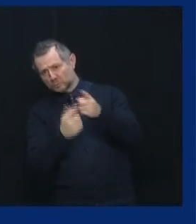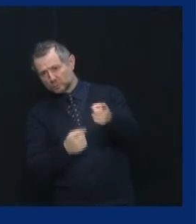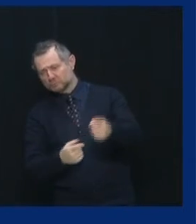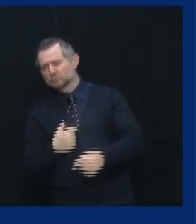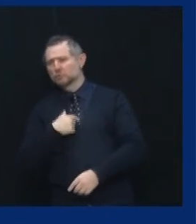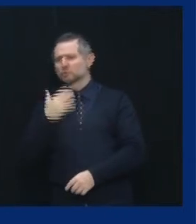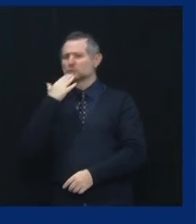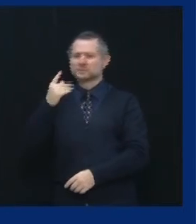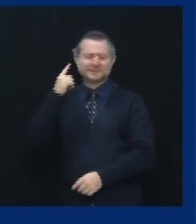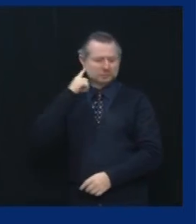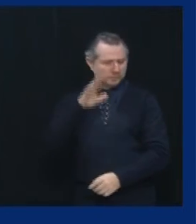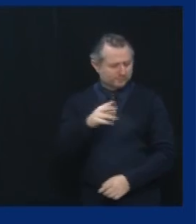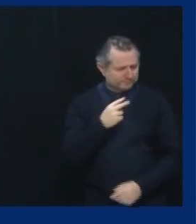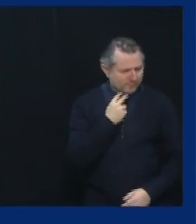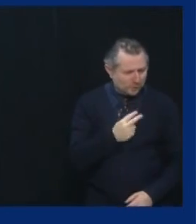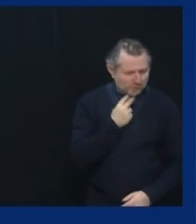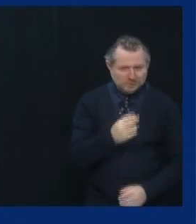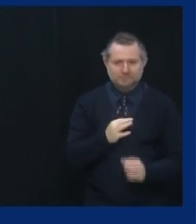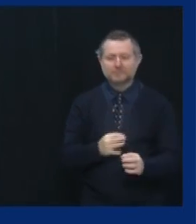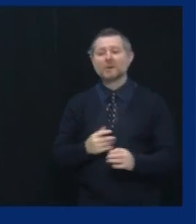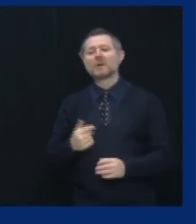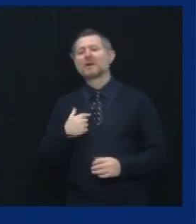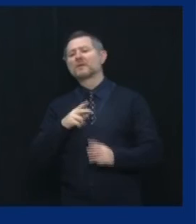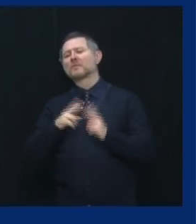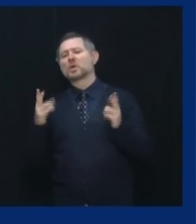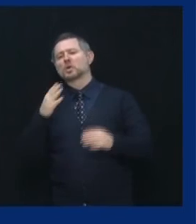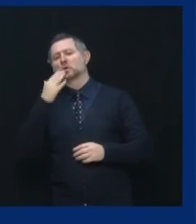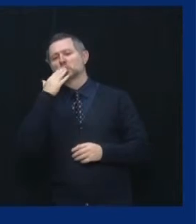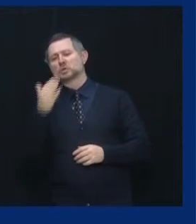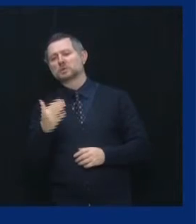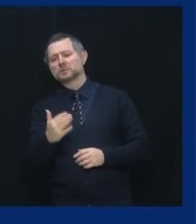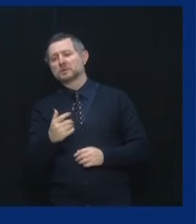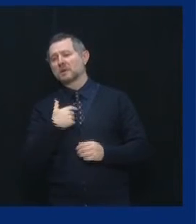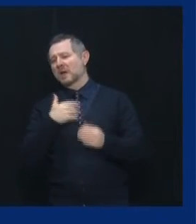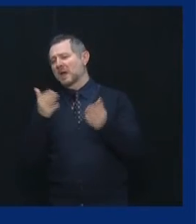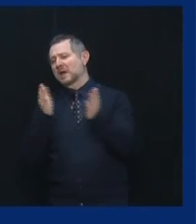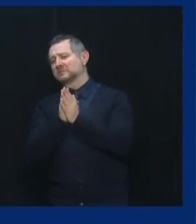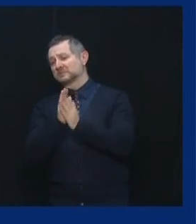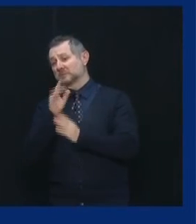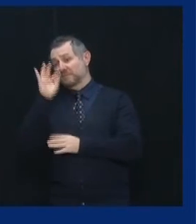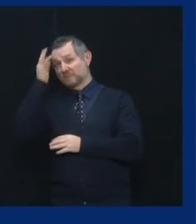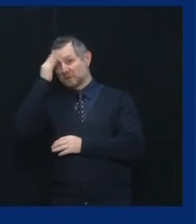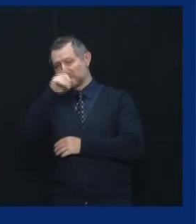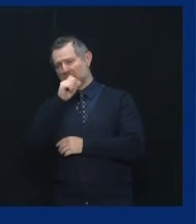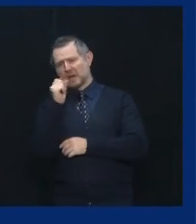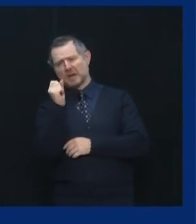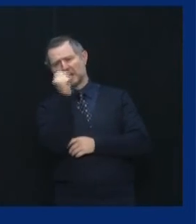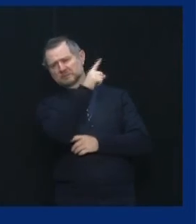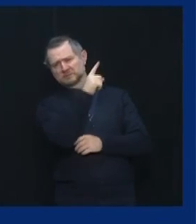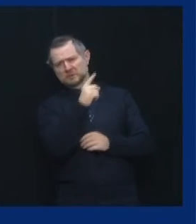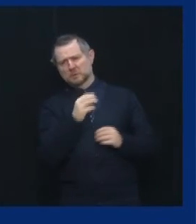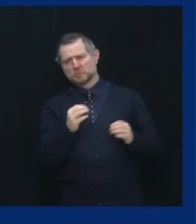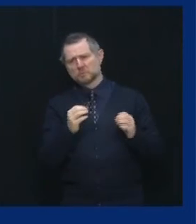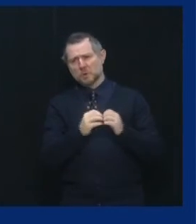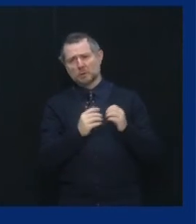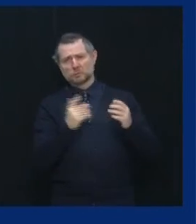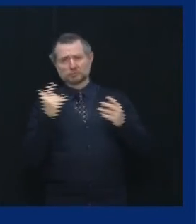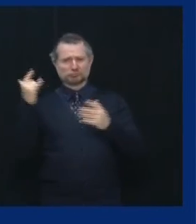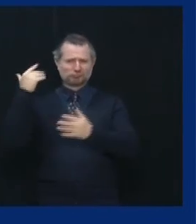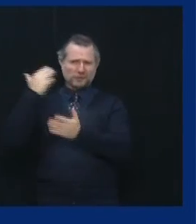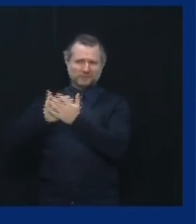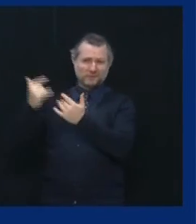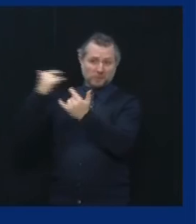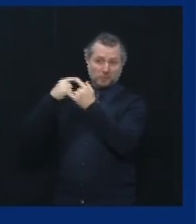GOOD AFTERNOON, MR. GOVERNOR.